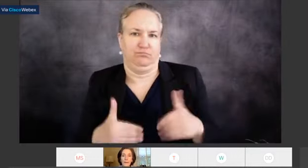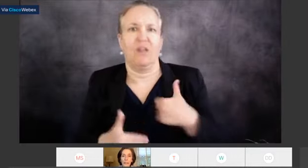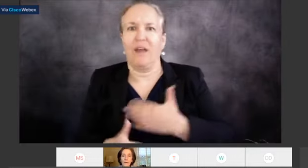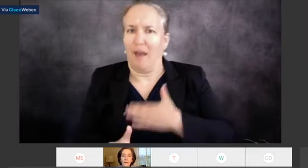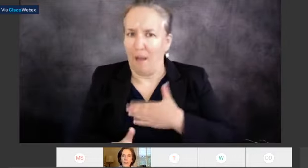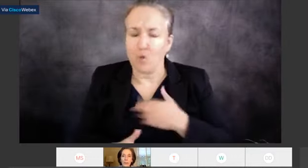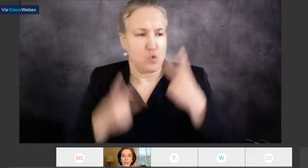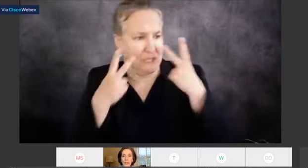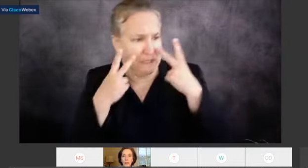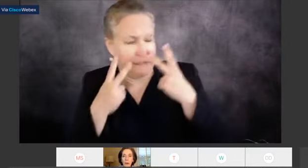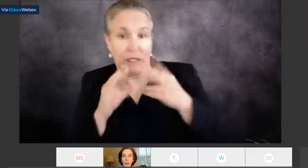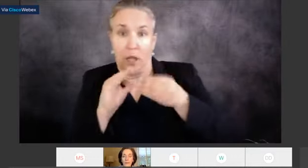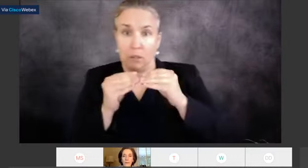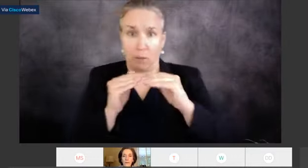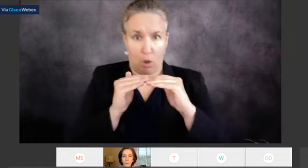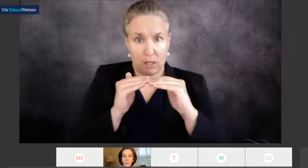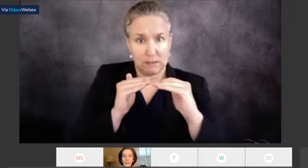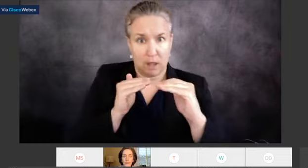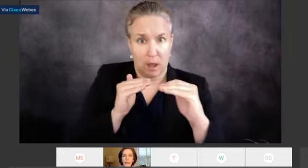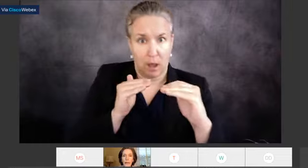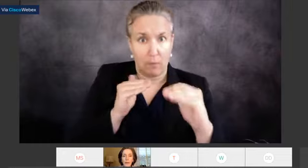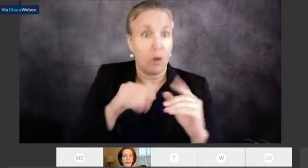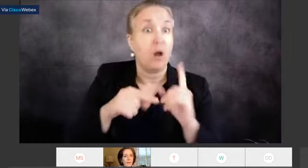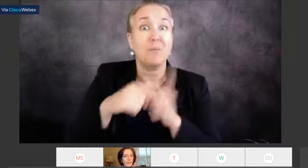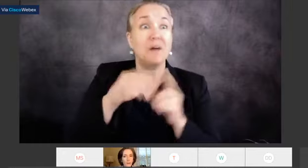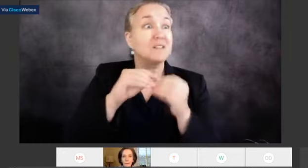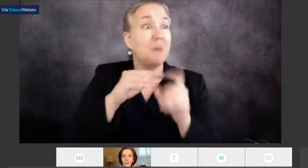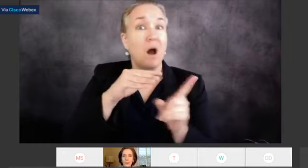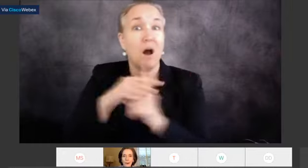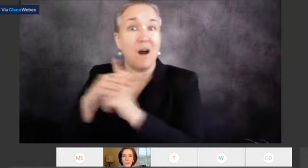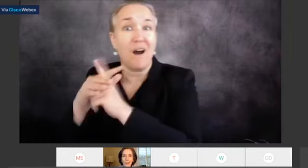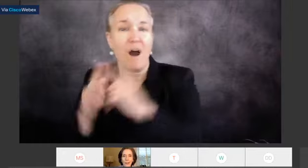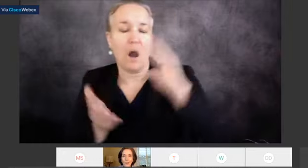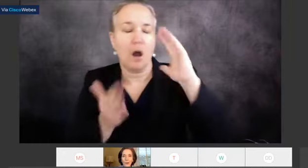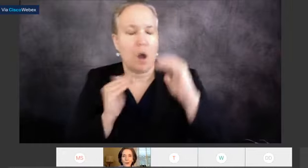stabilization in our positive numbers but there is still virus out there folks